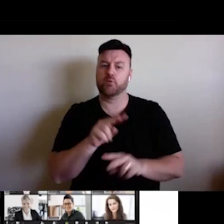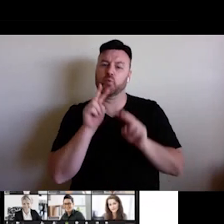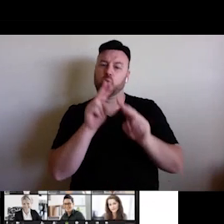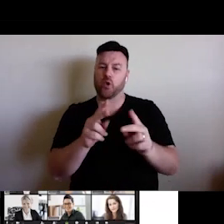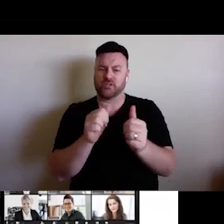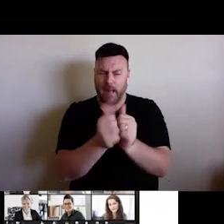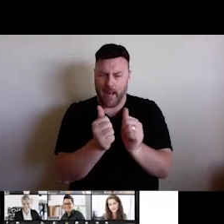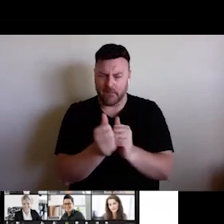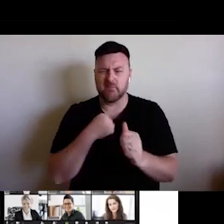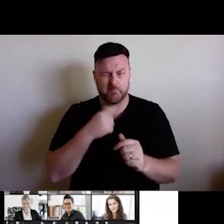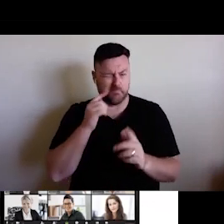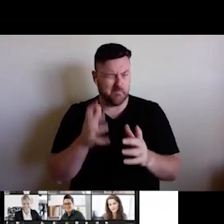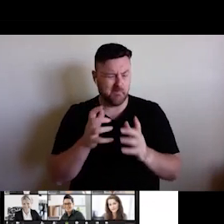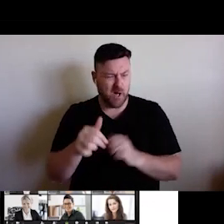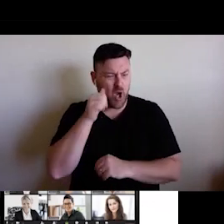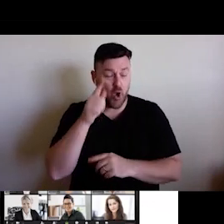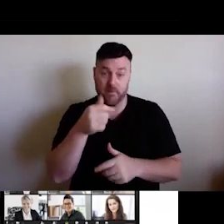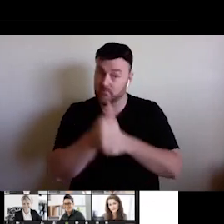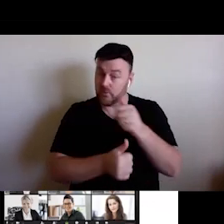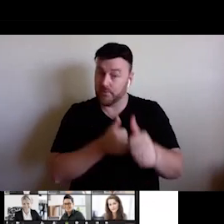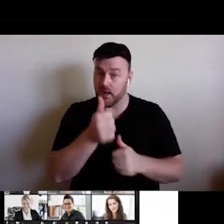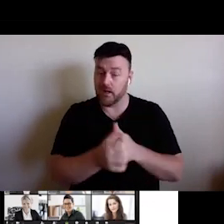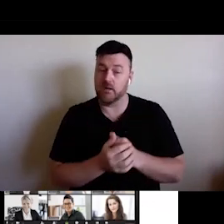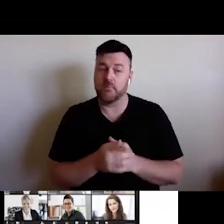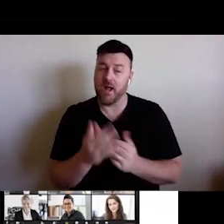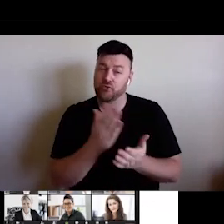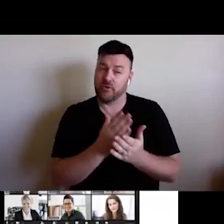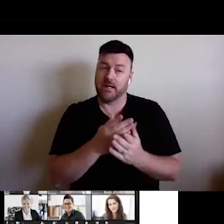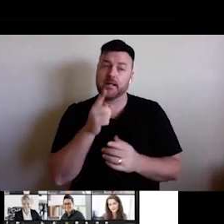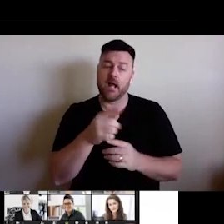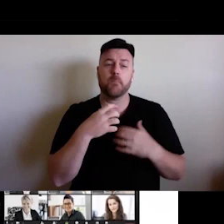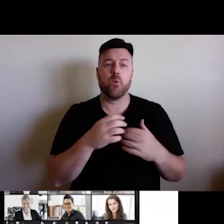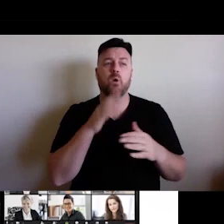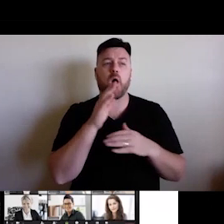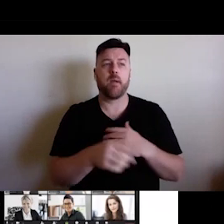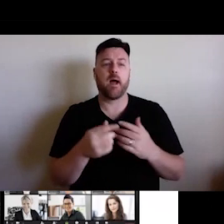the people that are streaming and playing those games. Think about